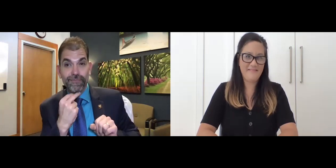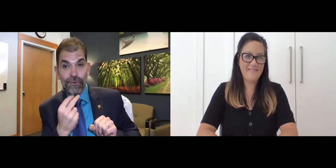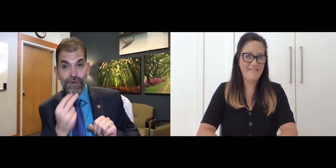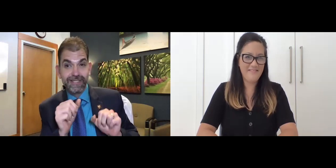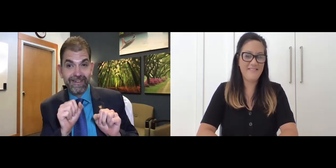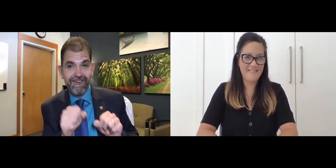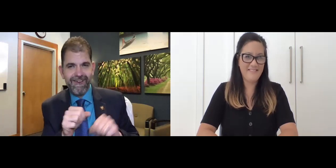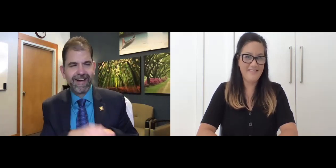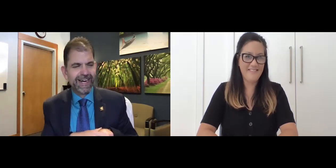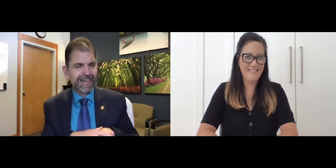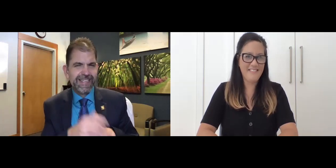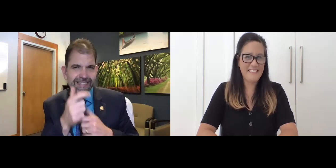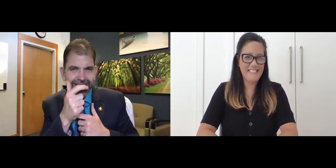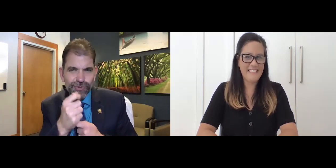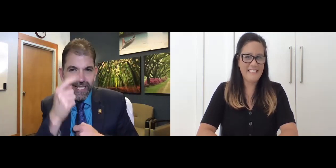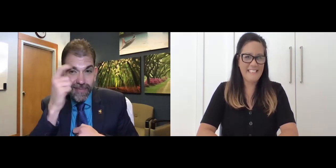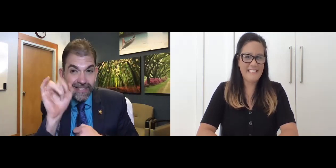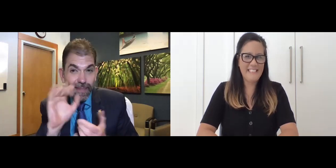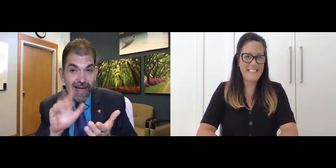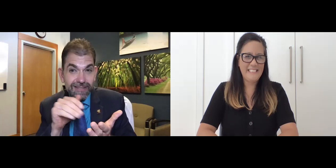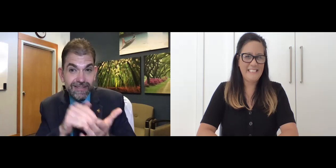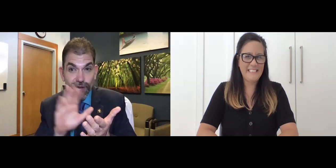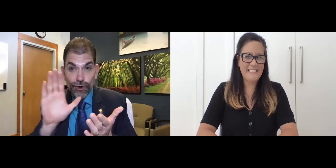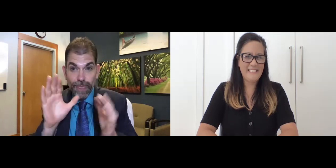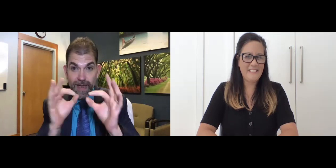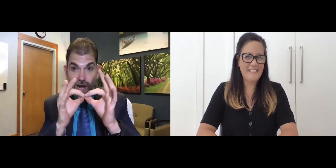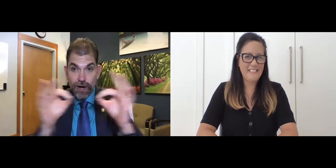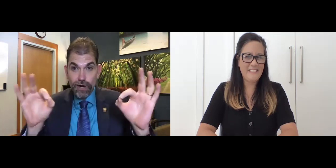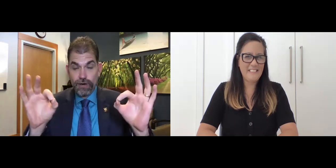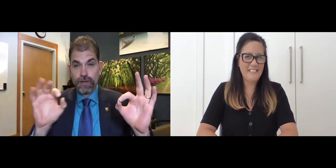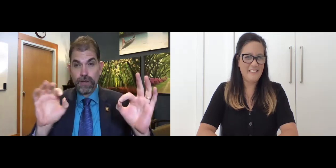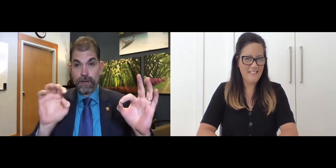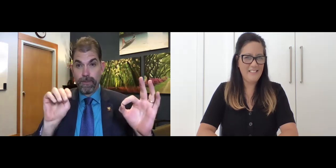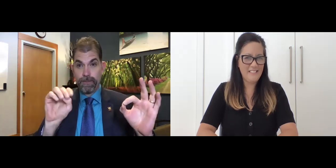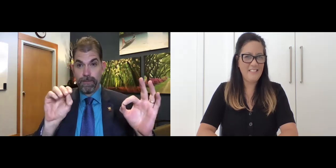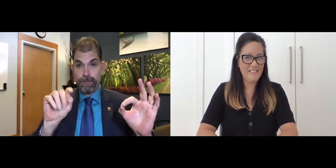show off you know the talents of their students.